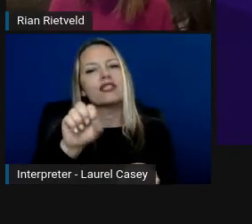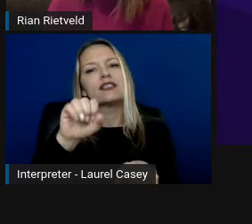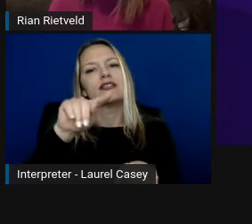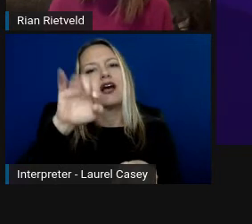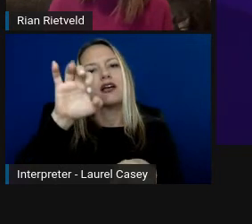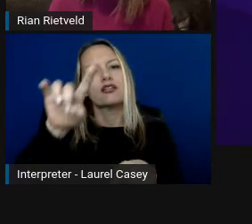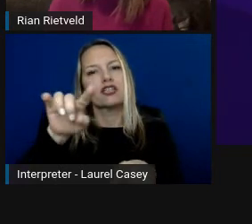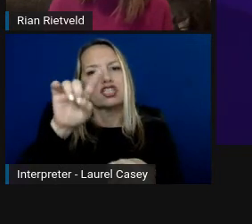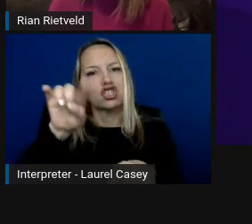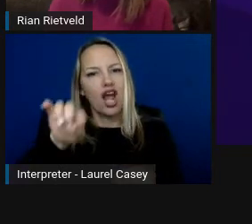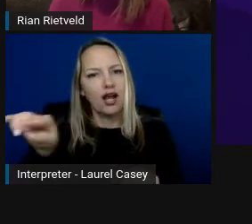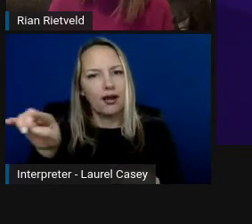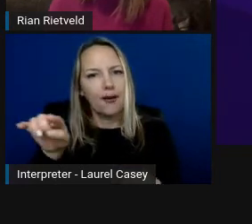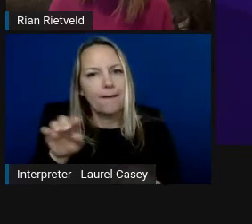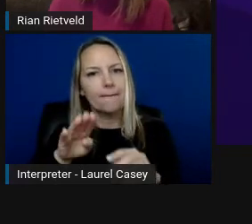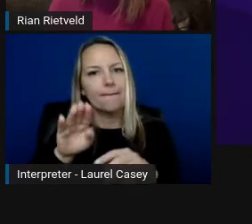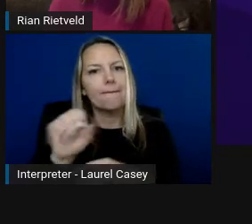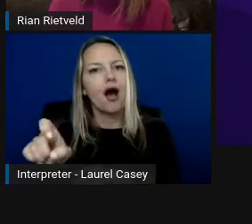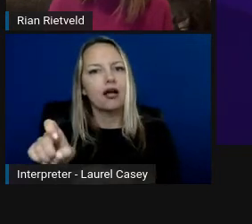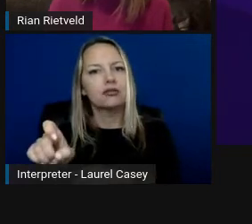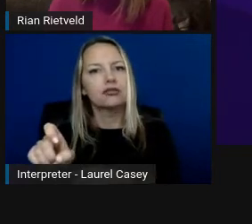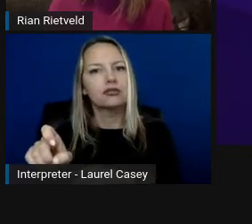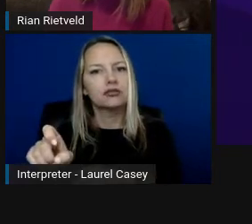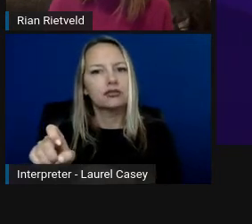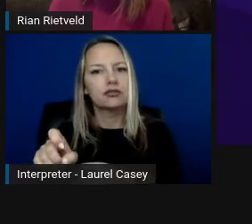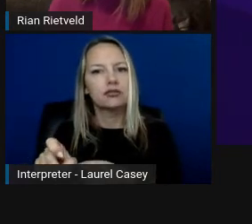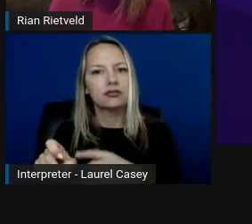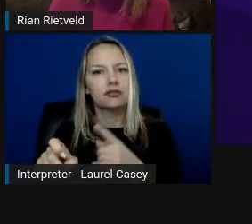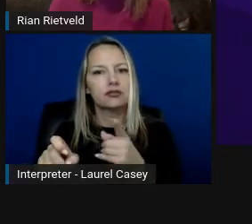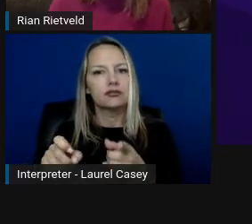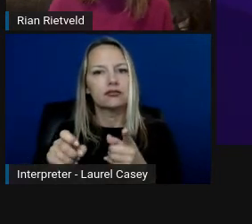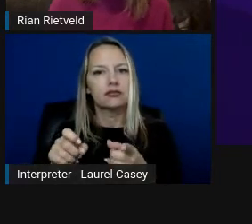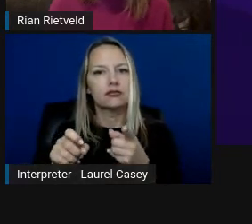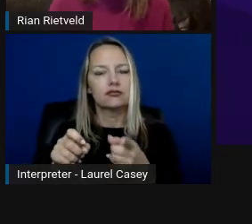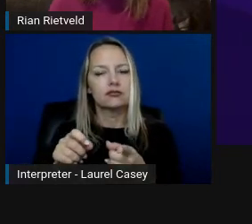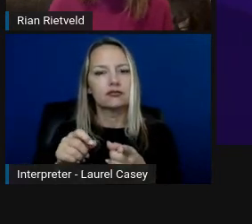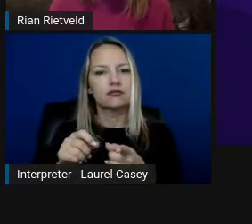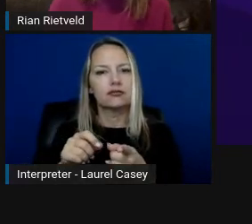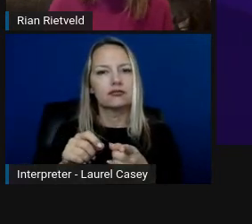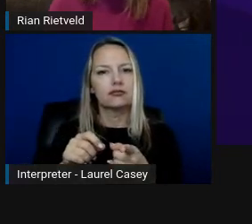and the way they've done it, they're basically hiding